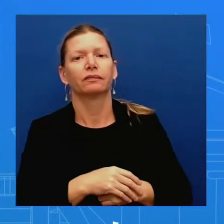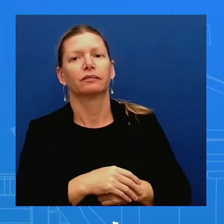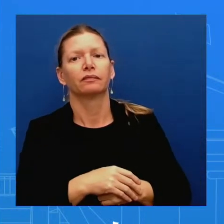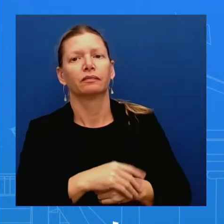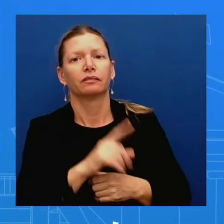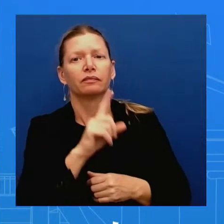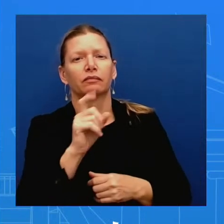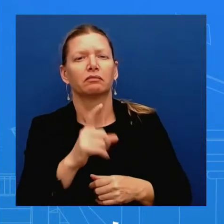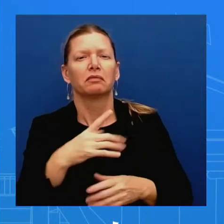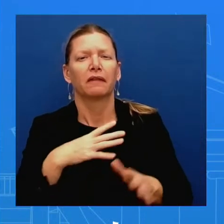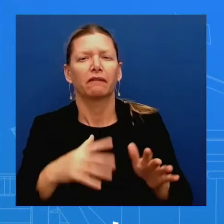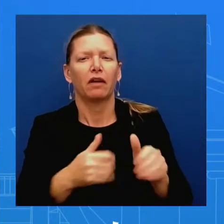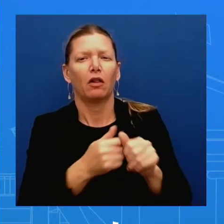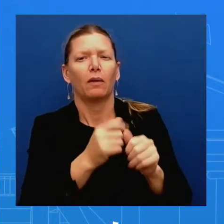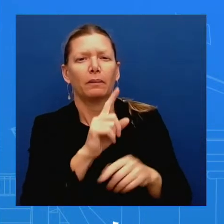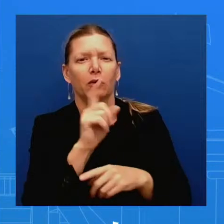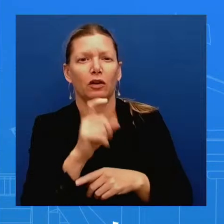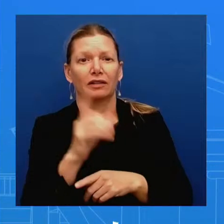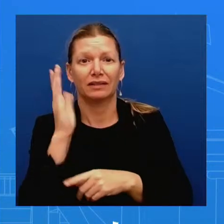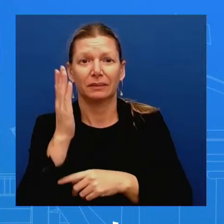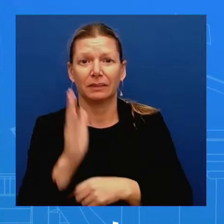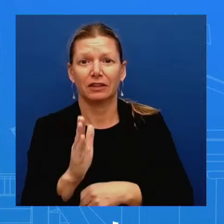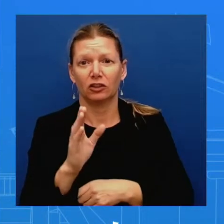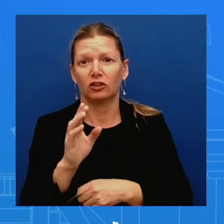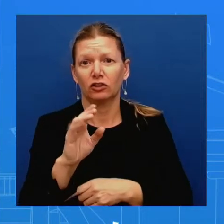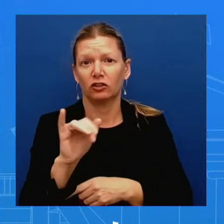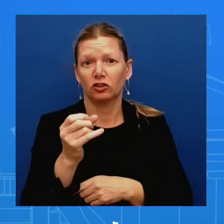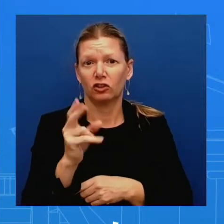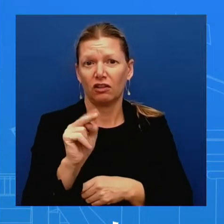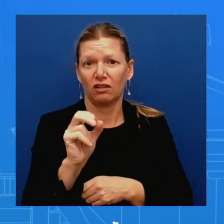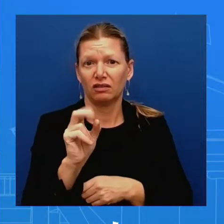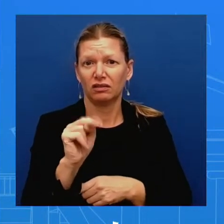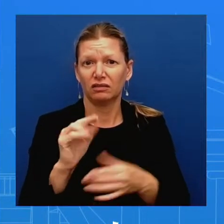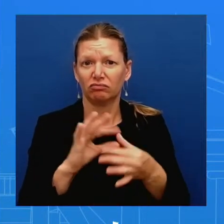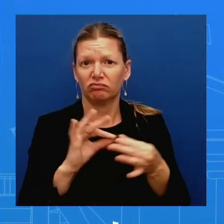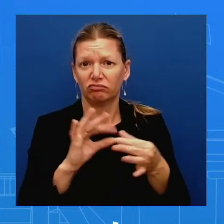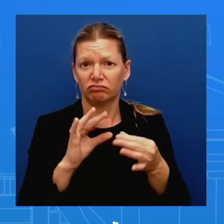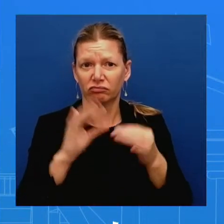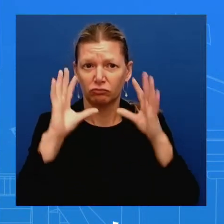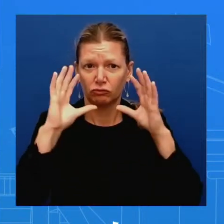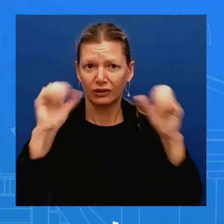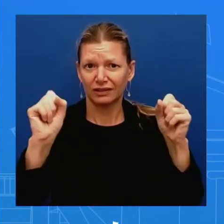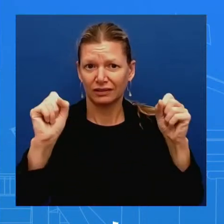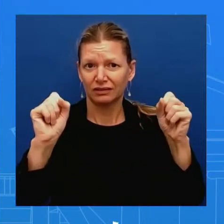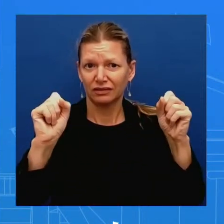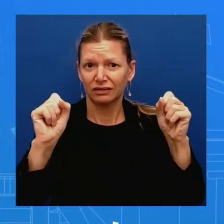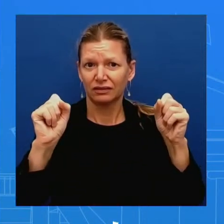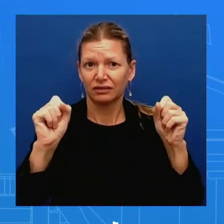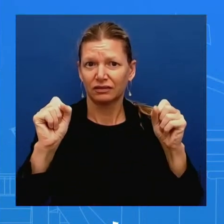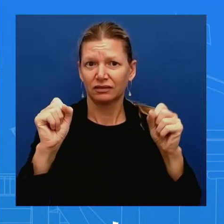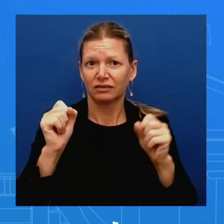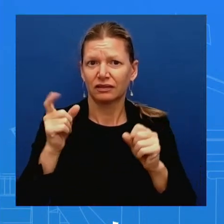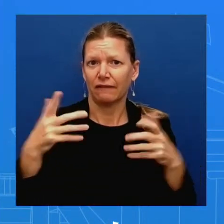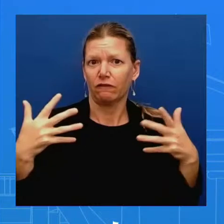"apparently afraid" for citizens to hear his interview with Special Counsel Robert Hur. How is the White House responding to that kind of criticism? Ms. Jean-Pierre: I would say the transcripts